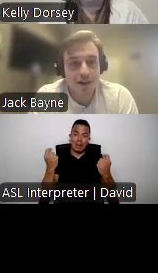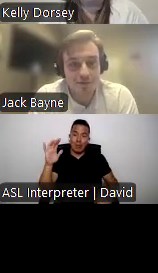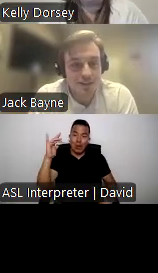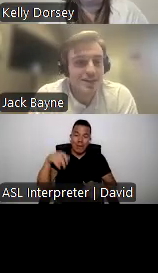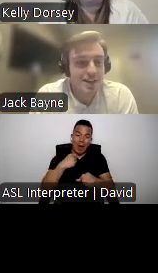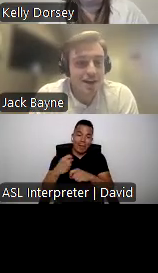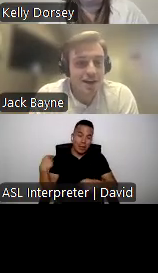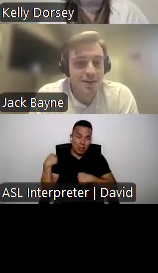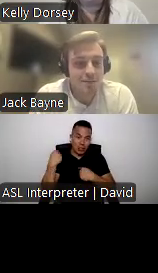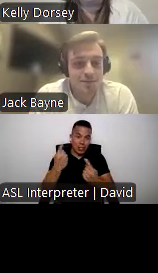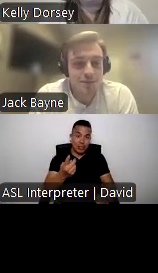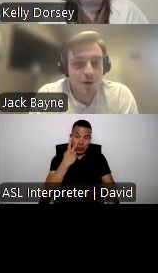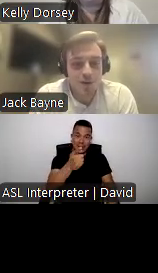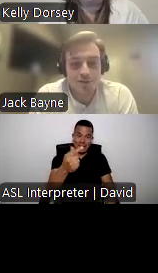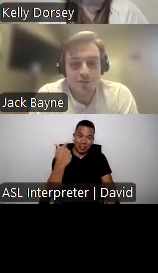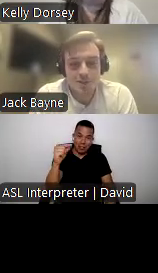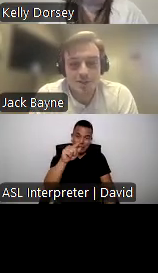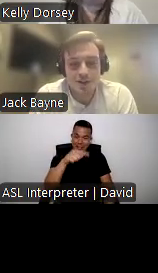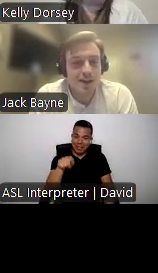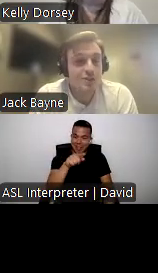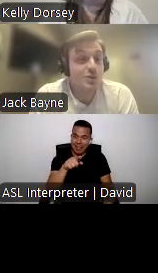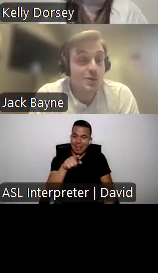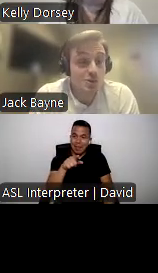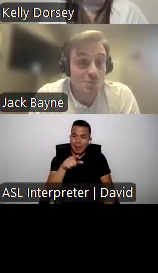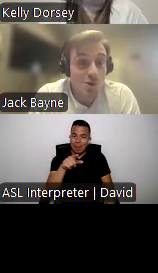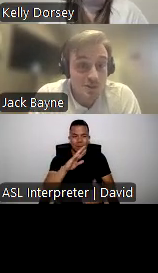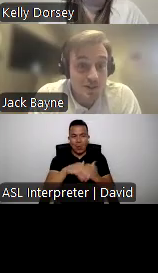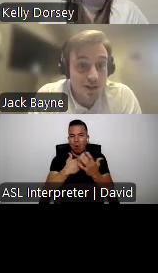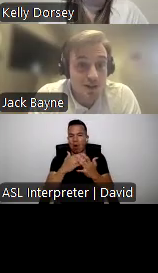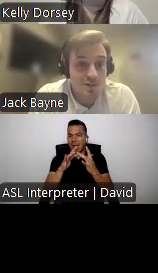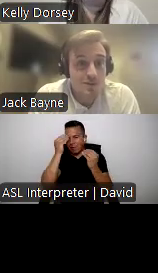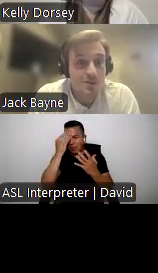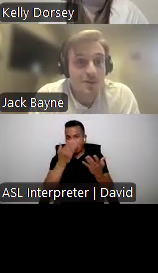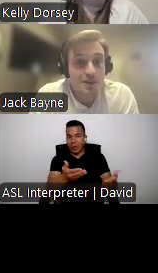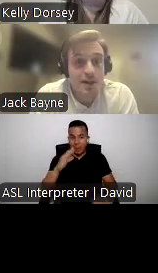that graphic. All that information is there. AI studios are remote, so there's no need to